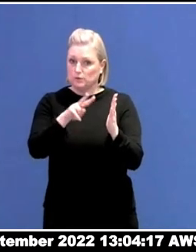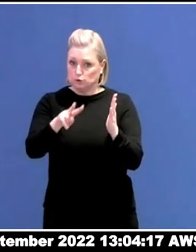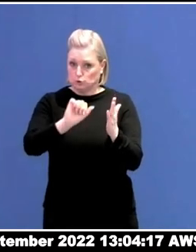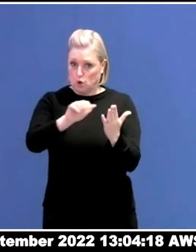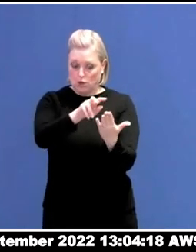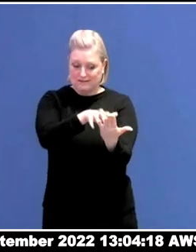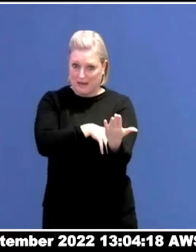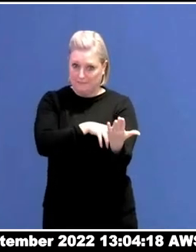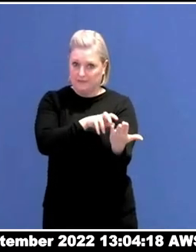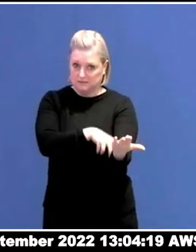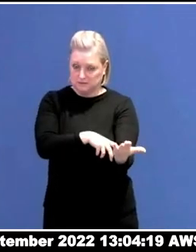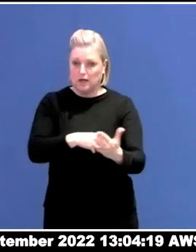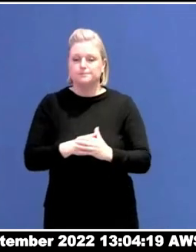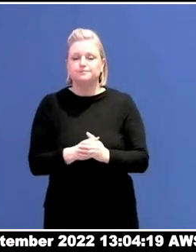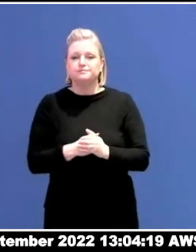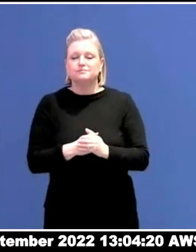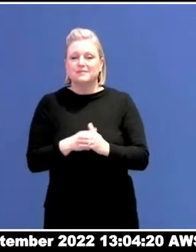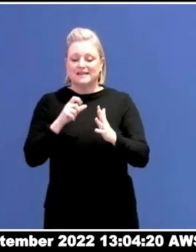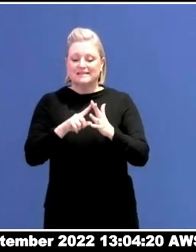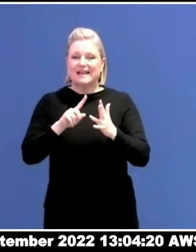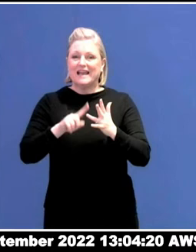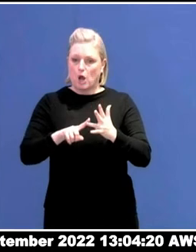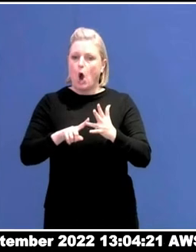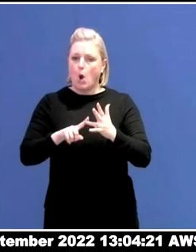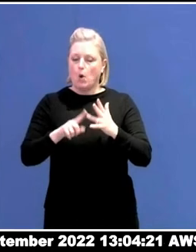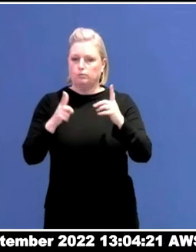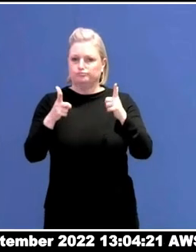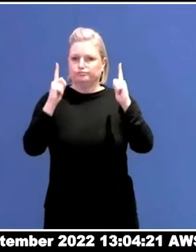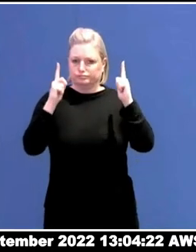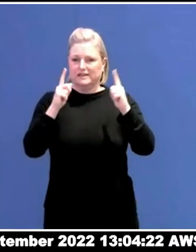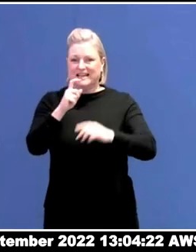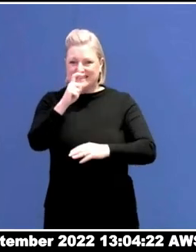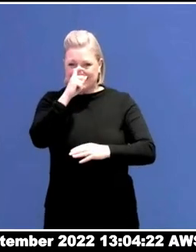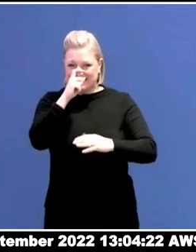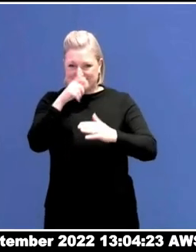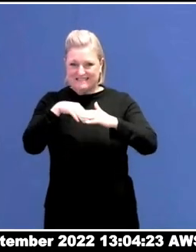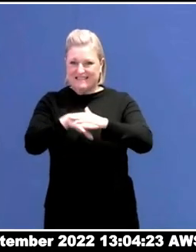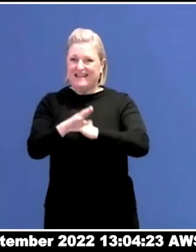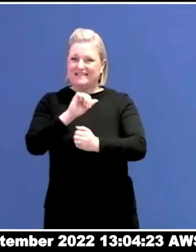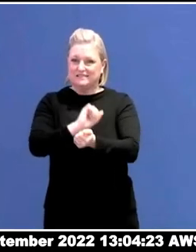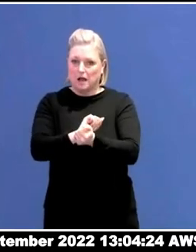She is the CEO of Sisters Inside, and the Principal of Kilroy and Callaghan Lawyers.